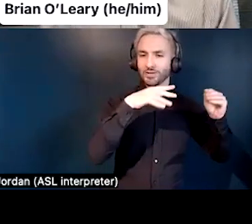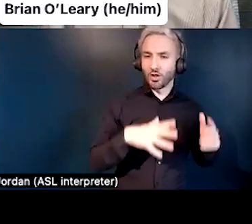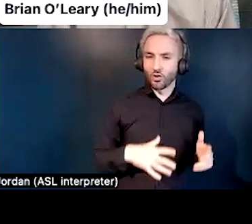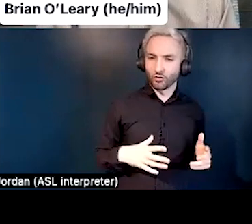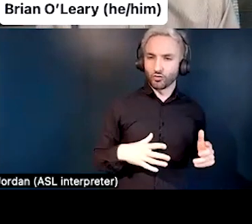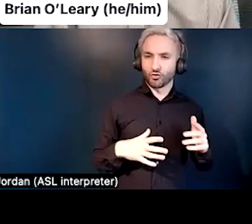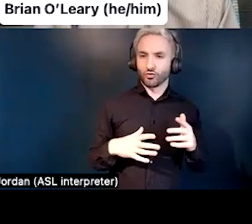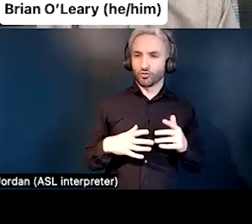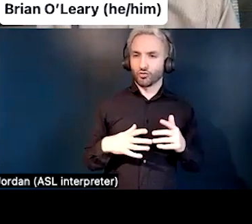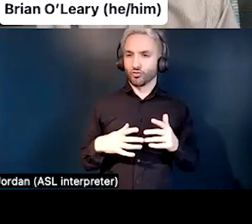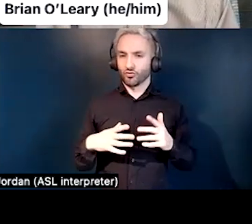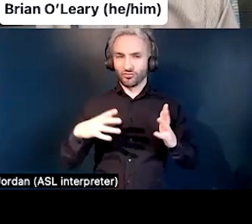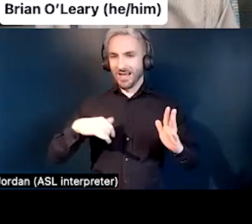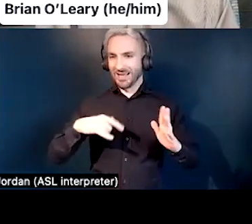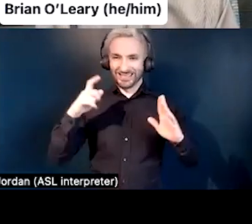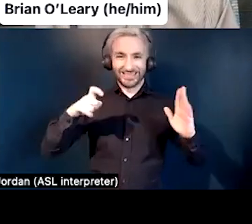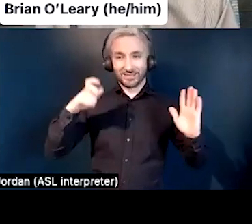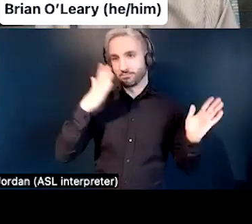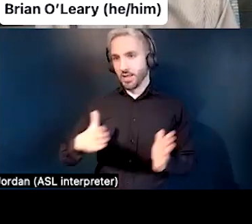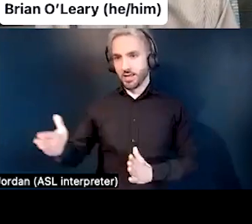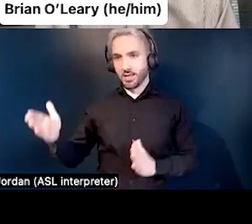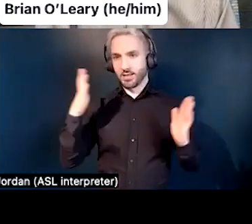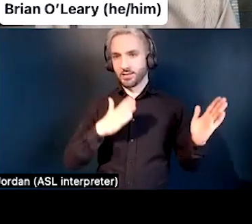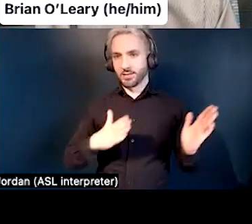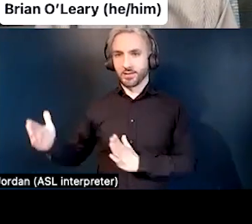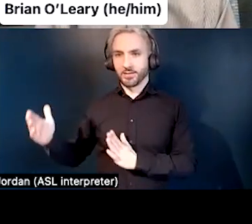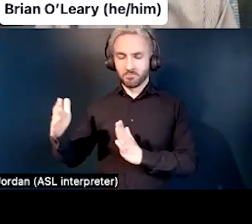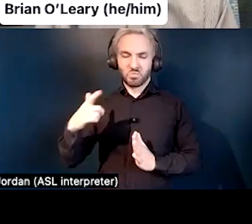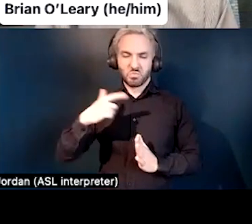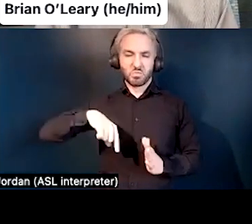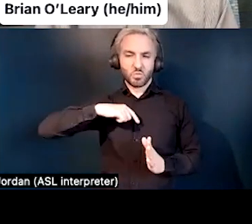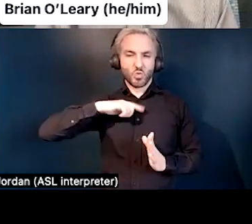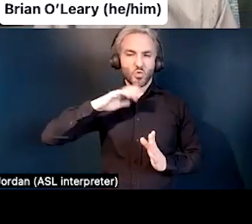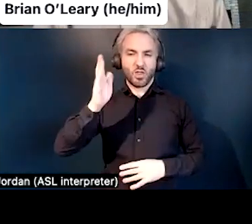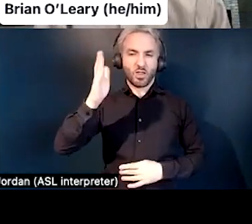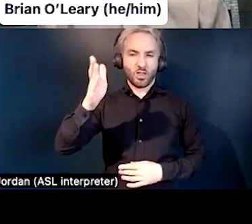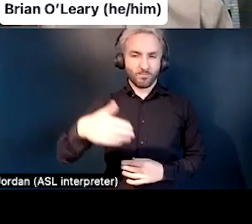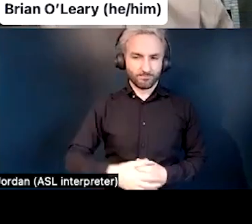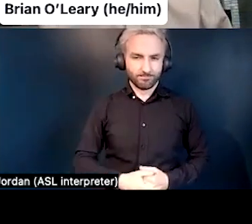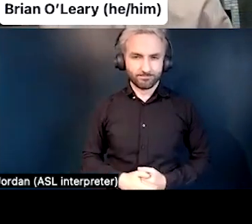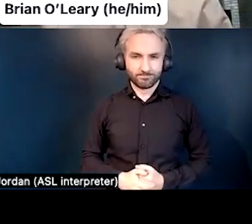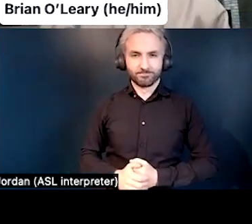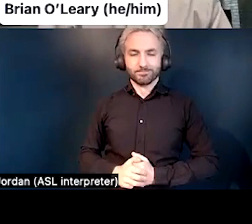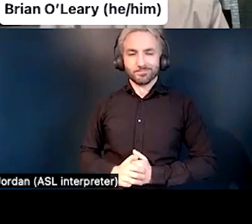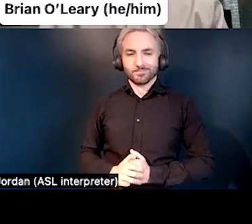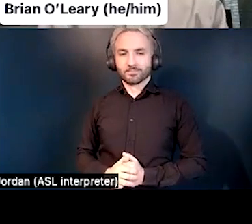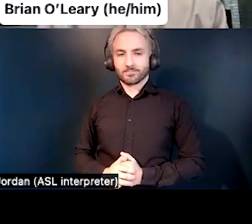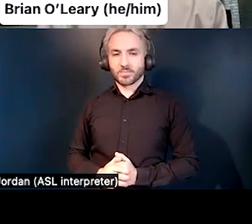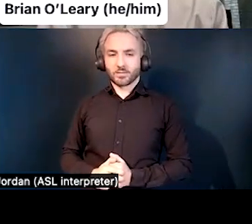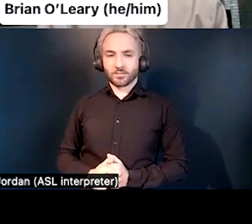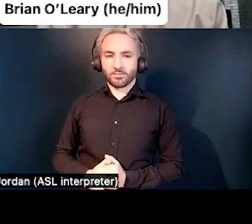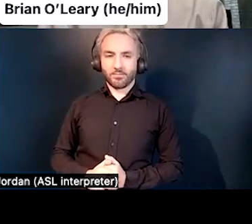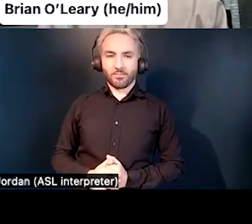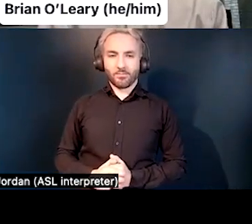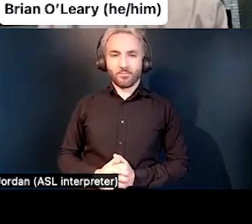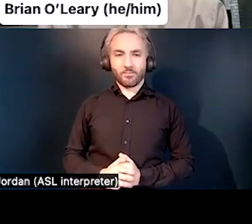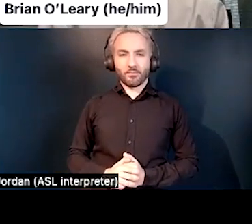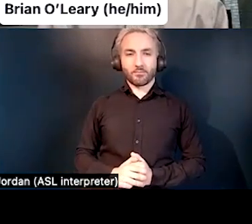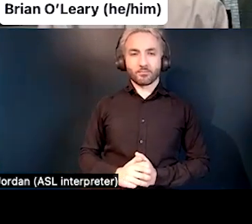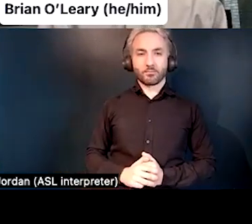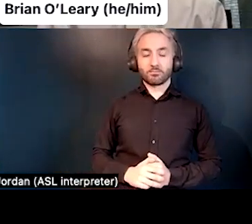the planning that we're intending to do. And that last piece is to look across the